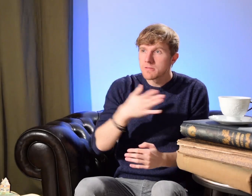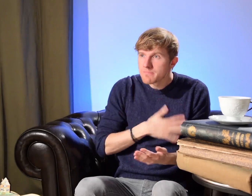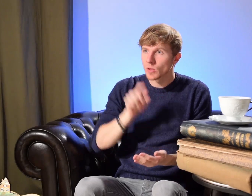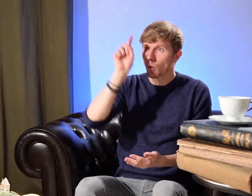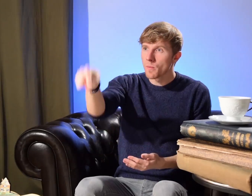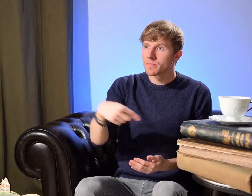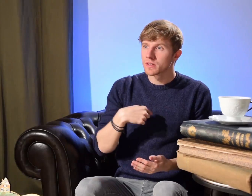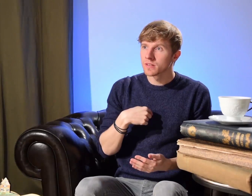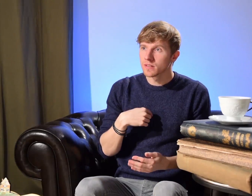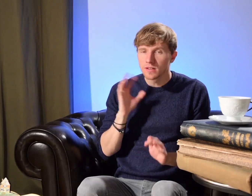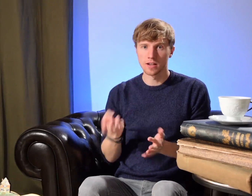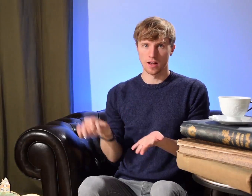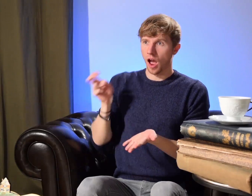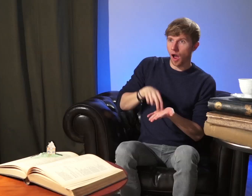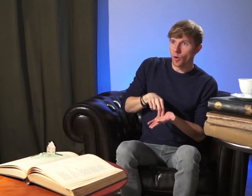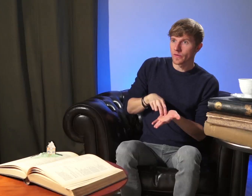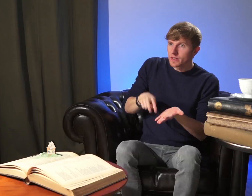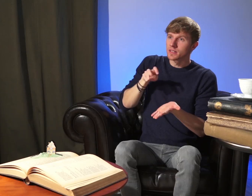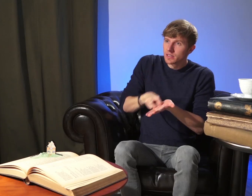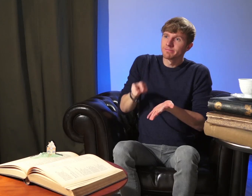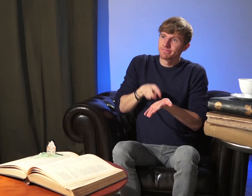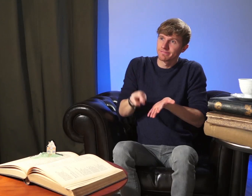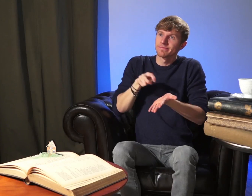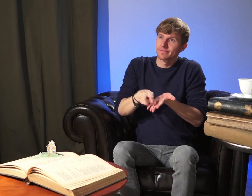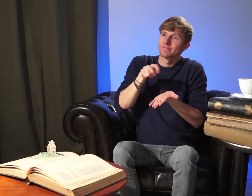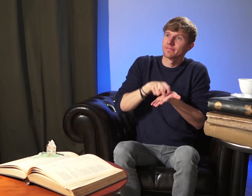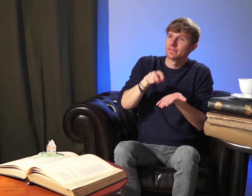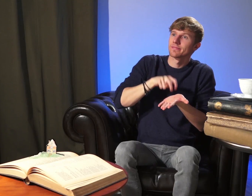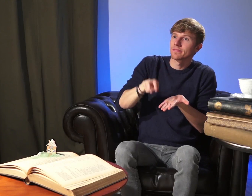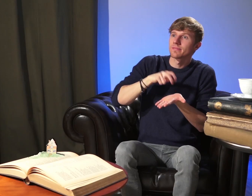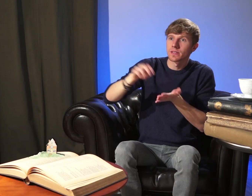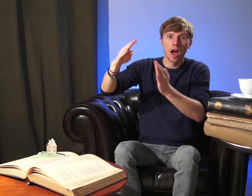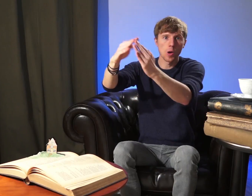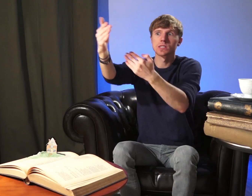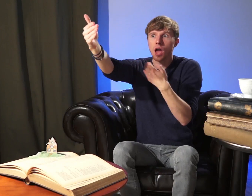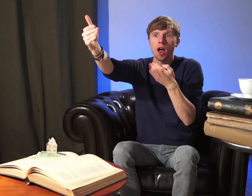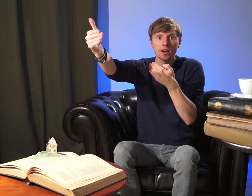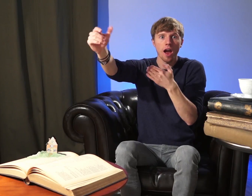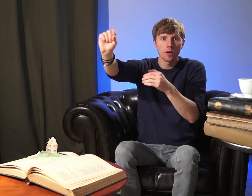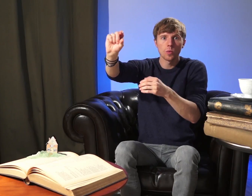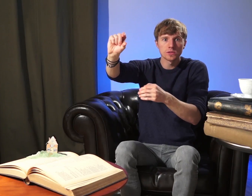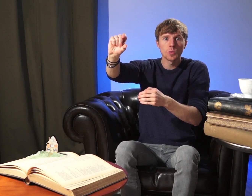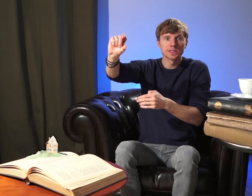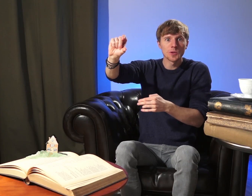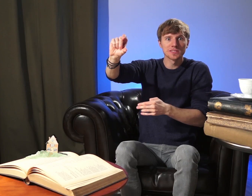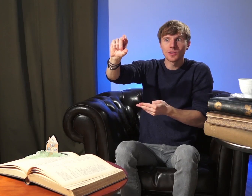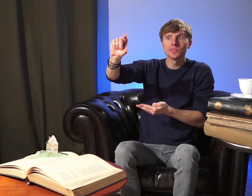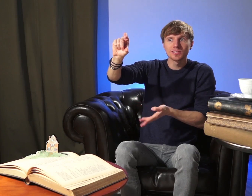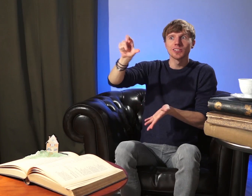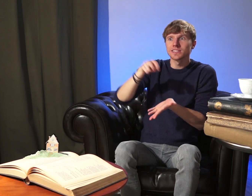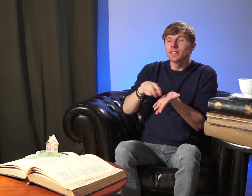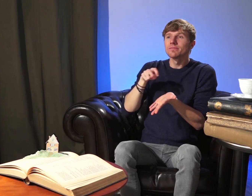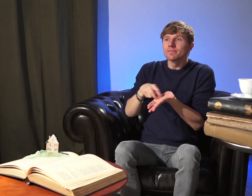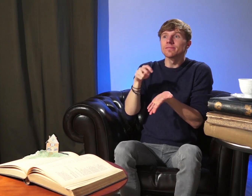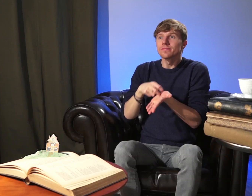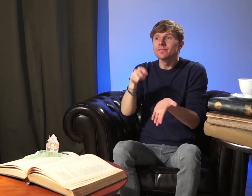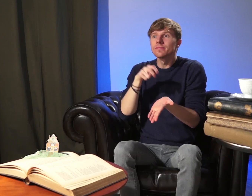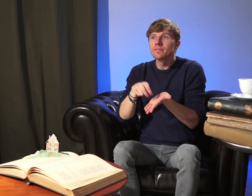She got up and walked towards it.